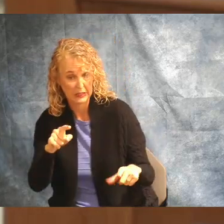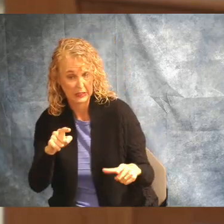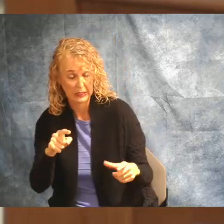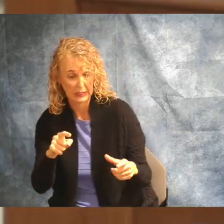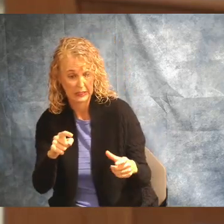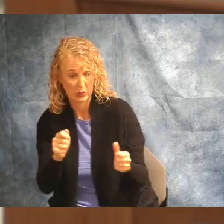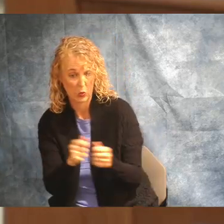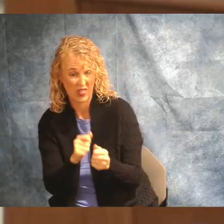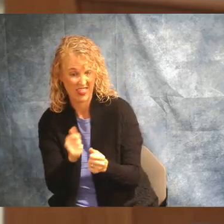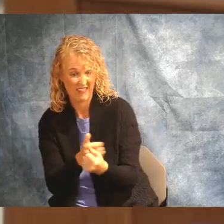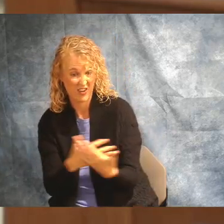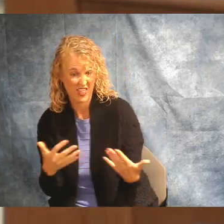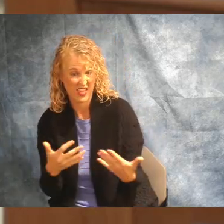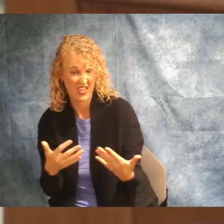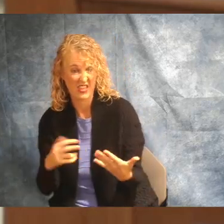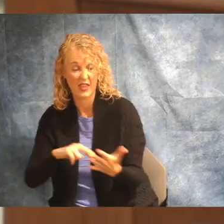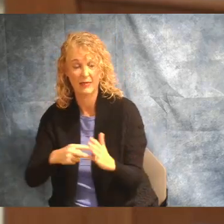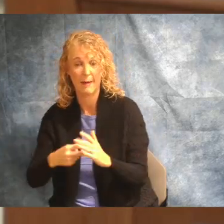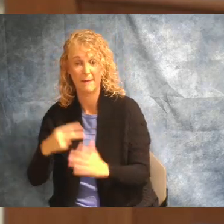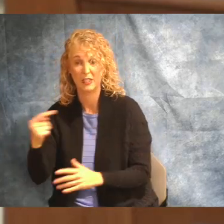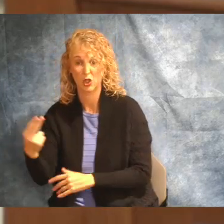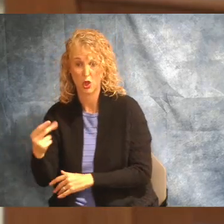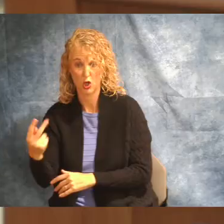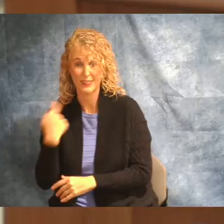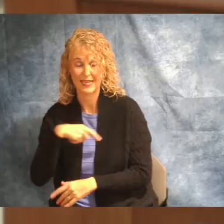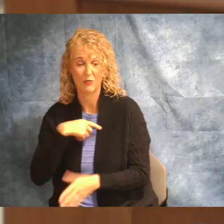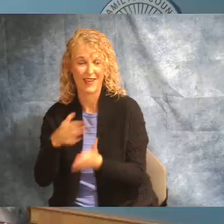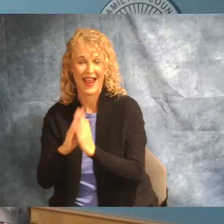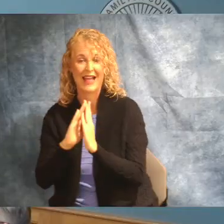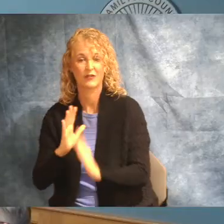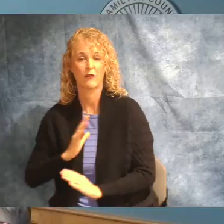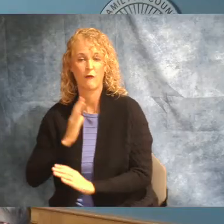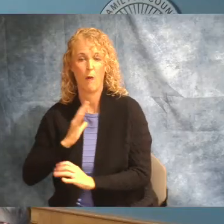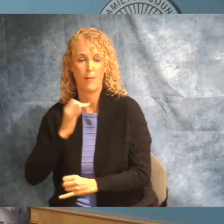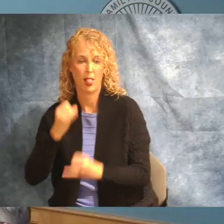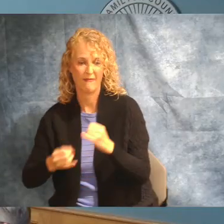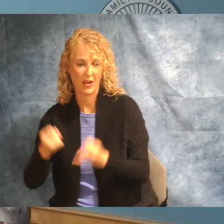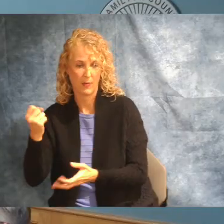requested on Thursday's agenda. Okay. Thank you so much for your presentation. I think I